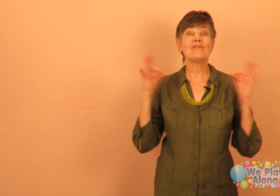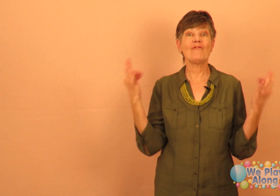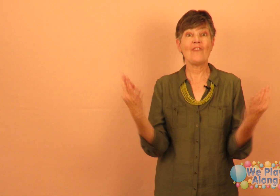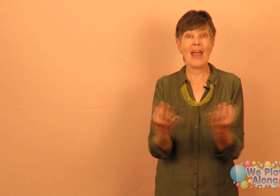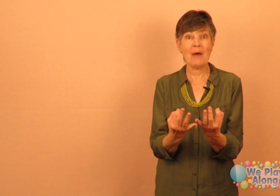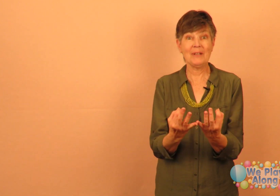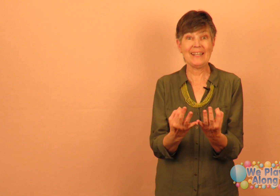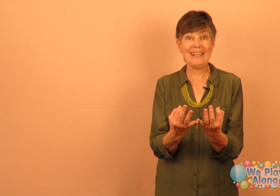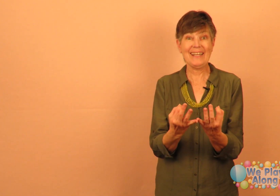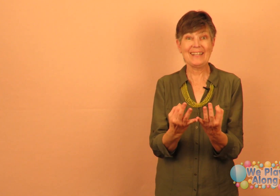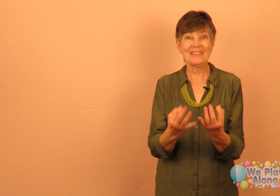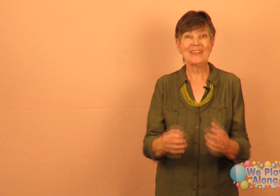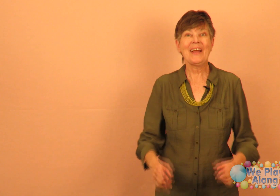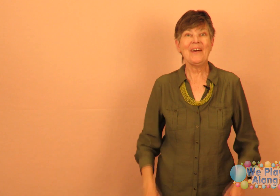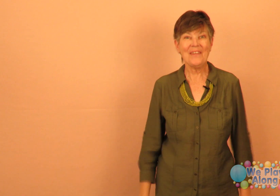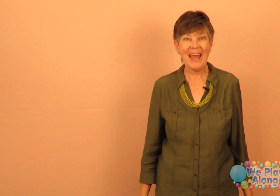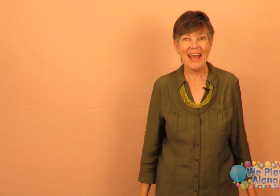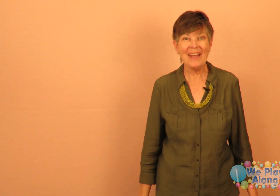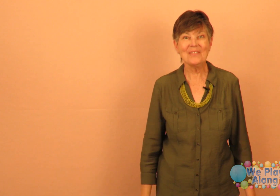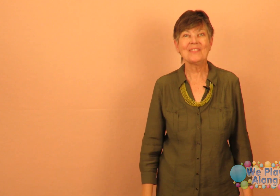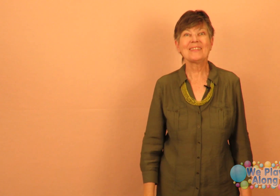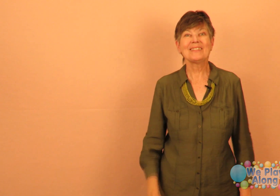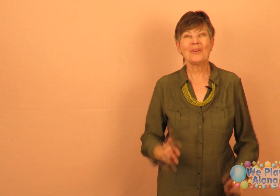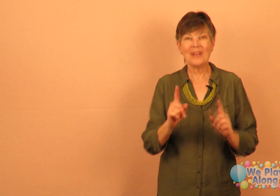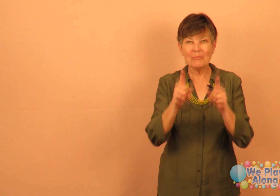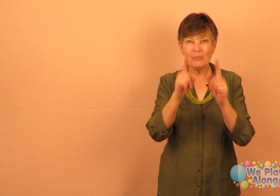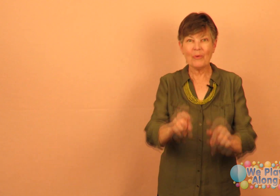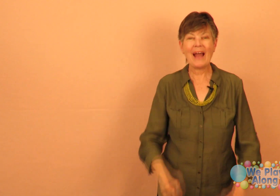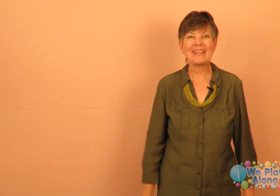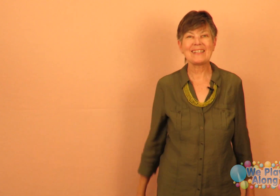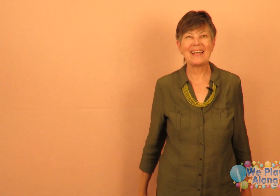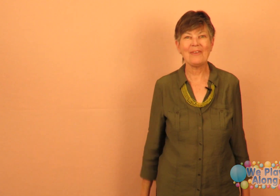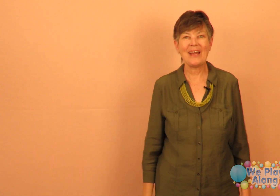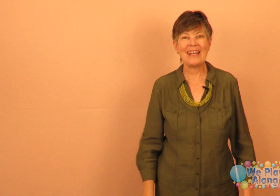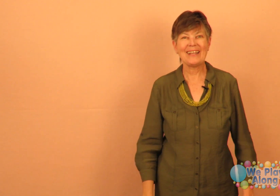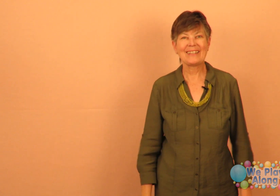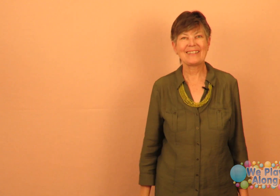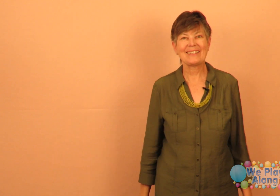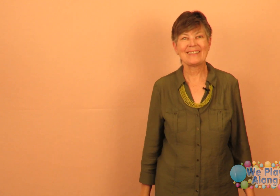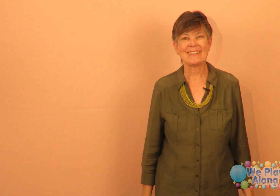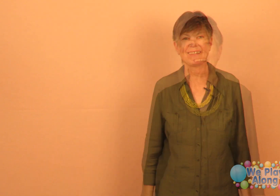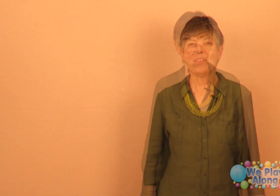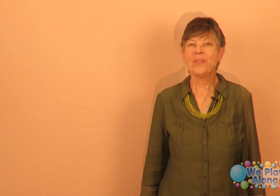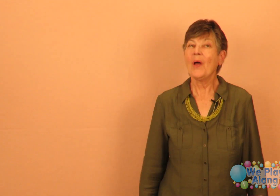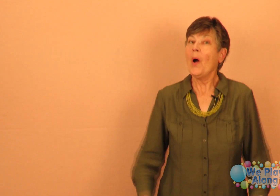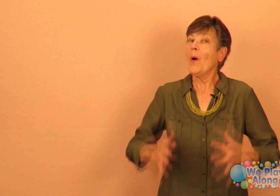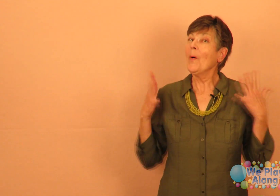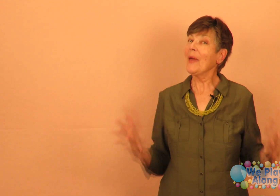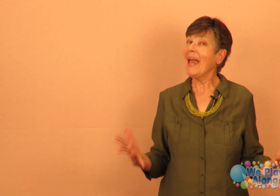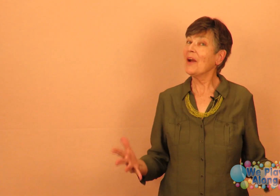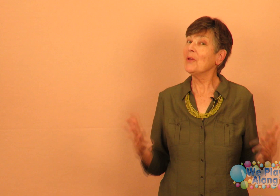family Hey so practice and get ready okay are